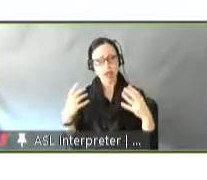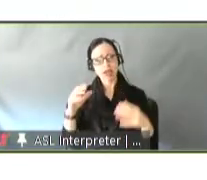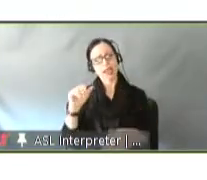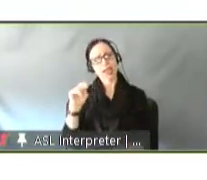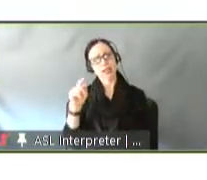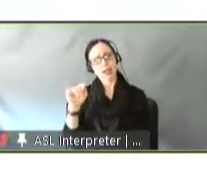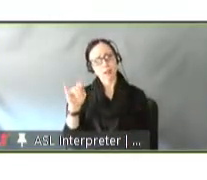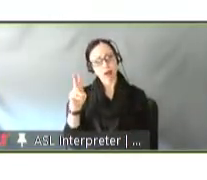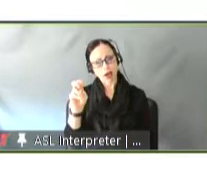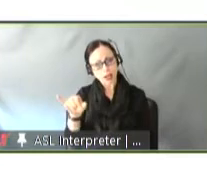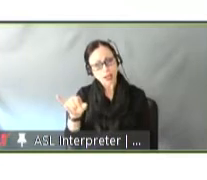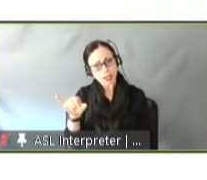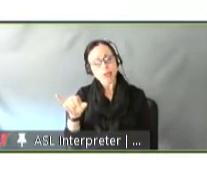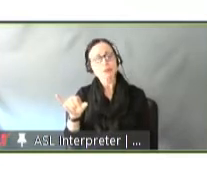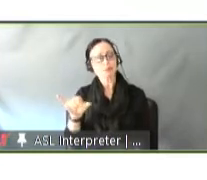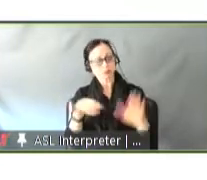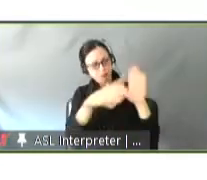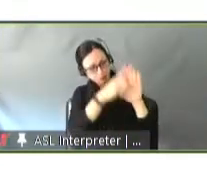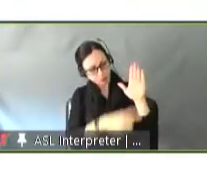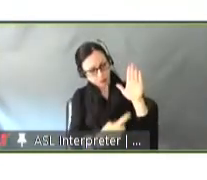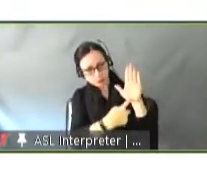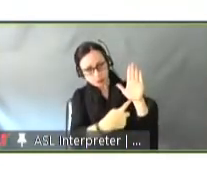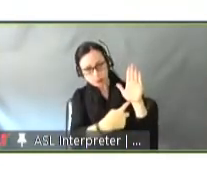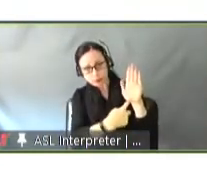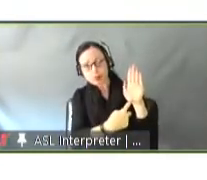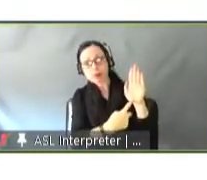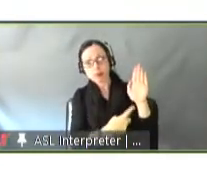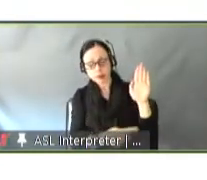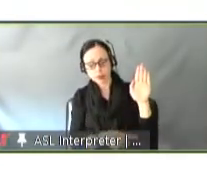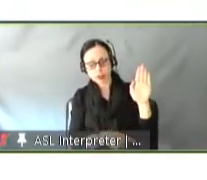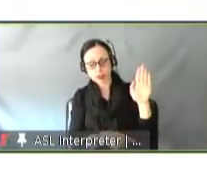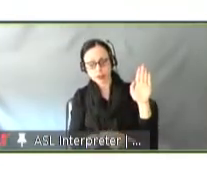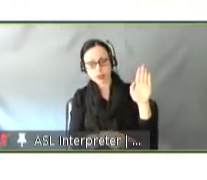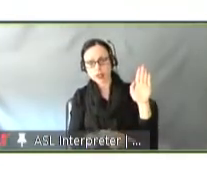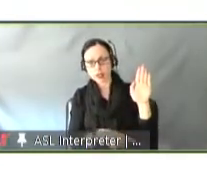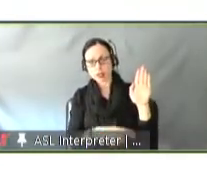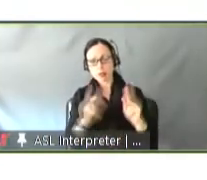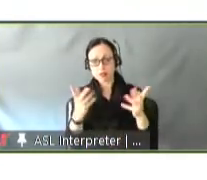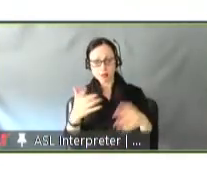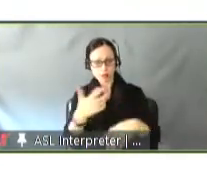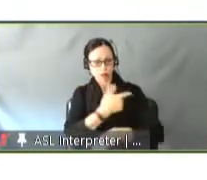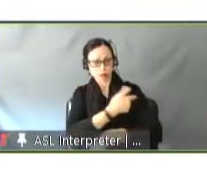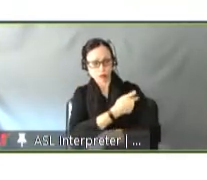As you can see here on this graph, you know, everyone who had gotten two doses of mRNA-1273